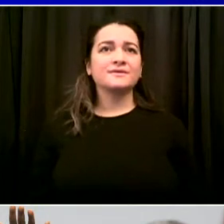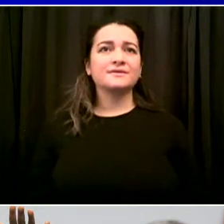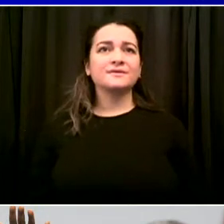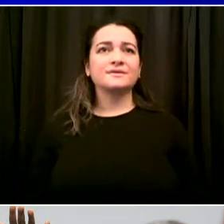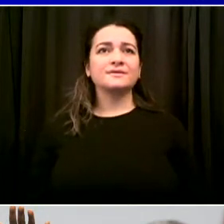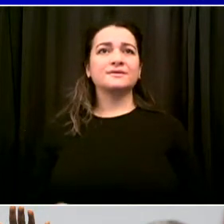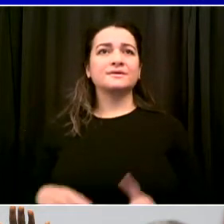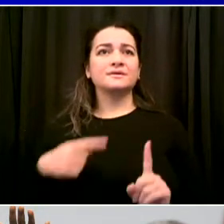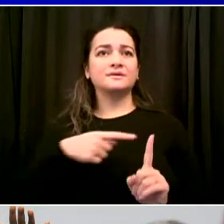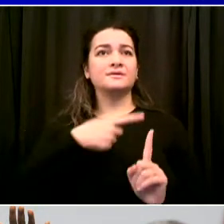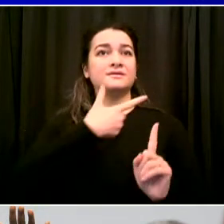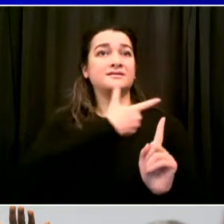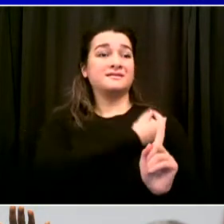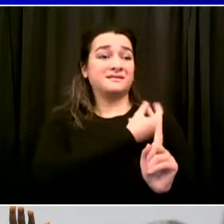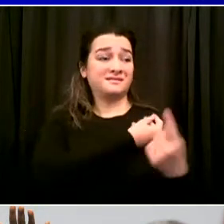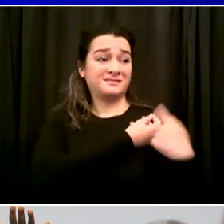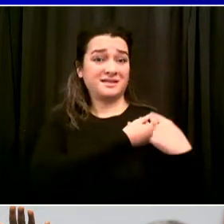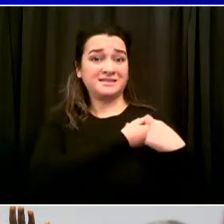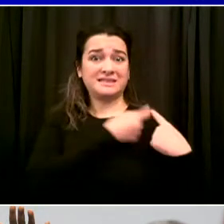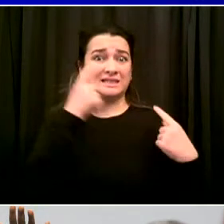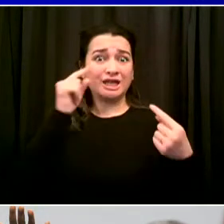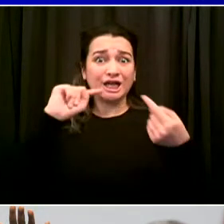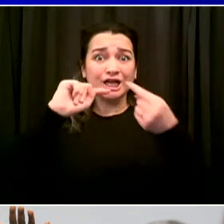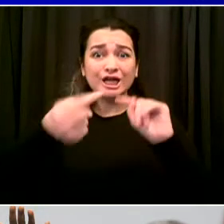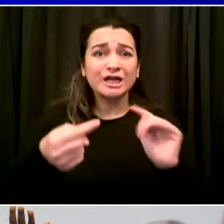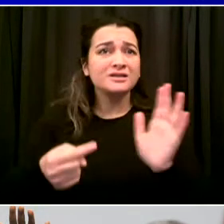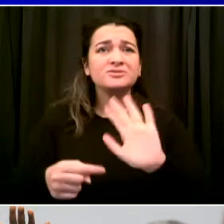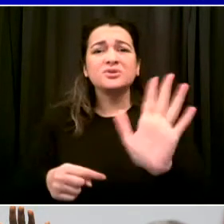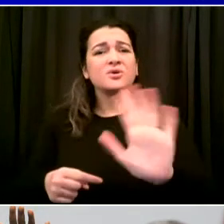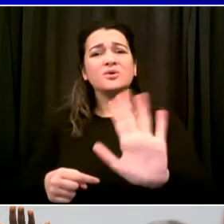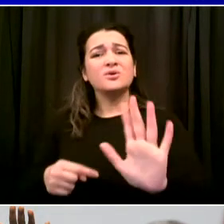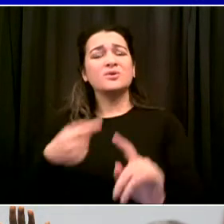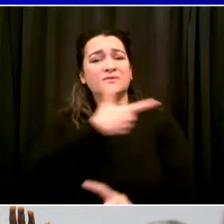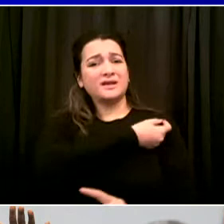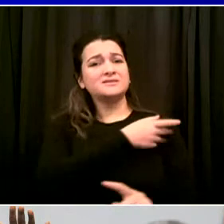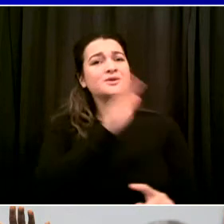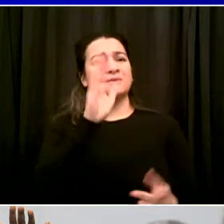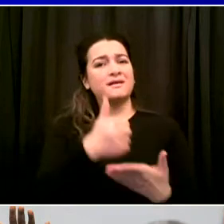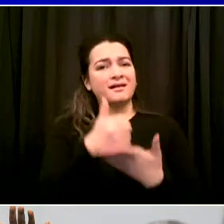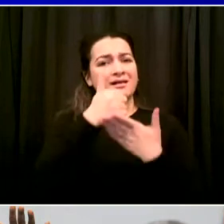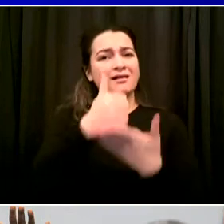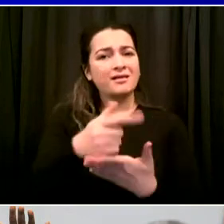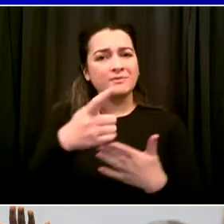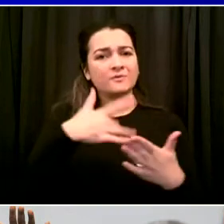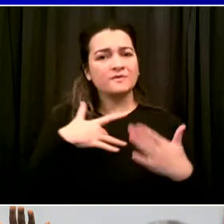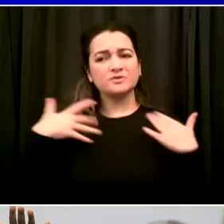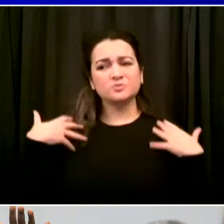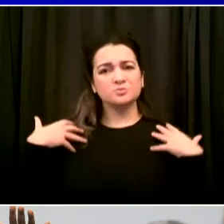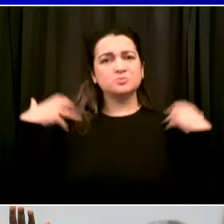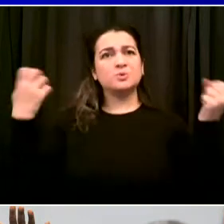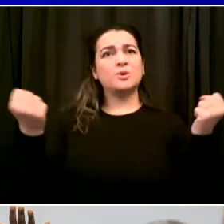THE SPEED AT WHICH IT ARRIVED, IS AMAZING. BUT IT IS ALSO CREATING THE